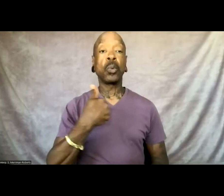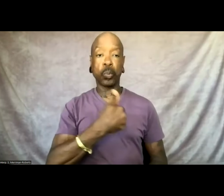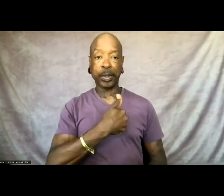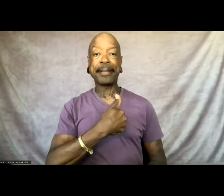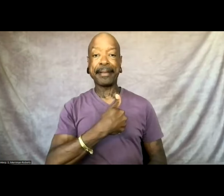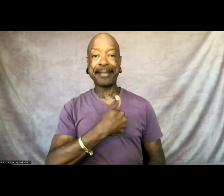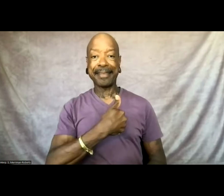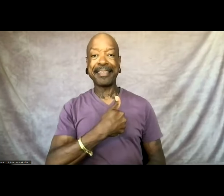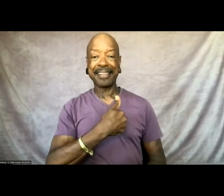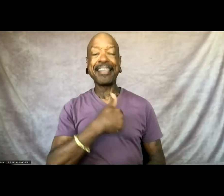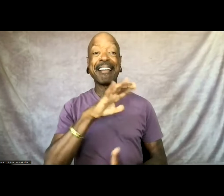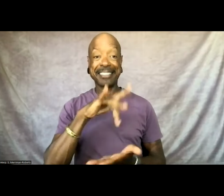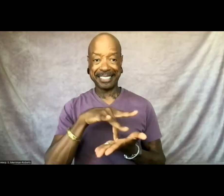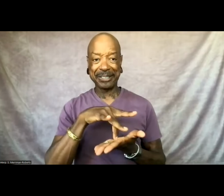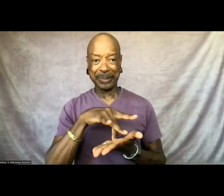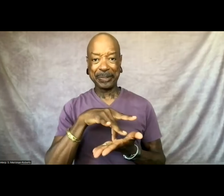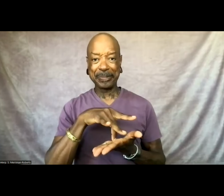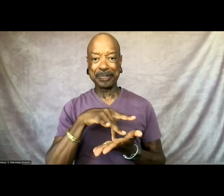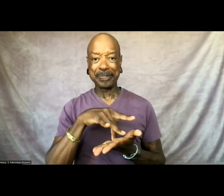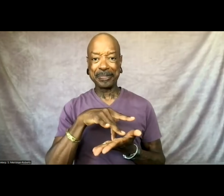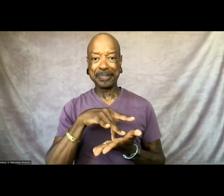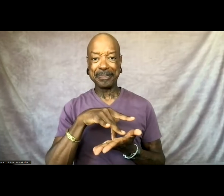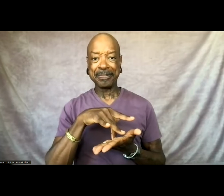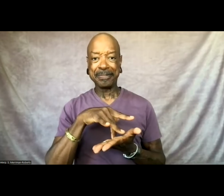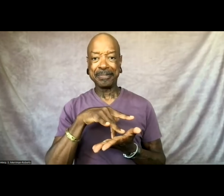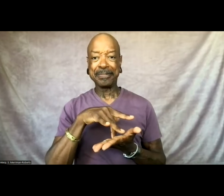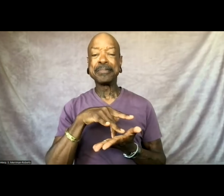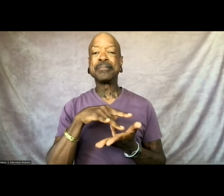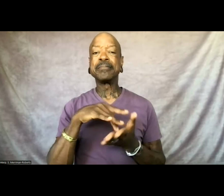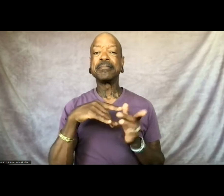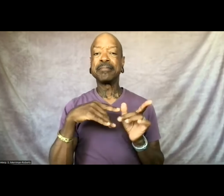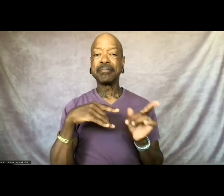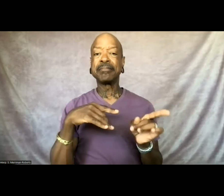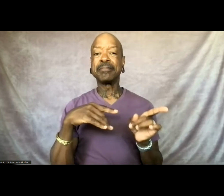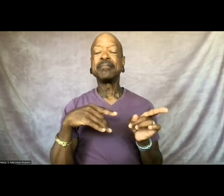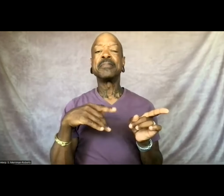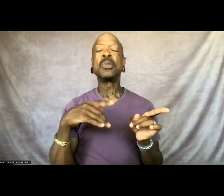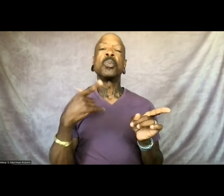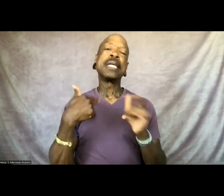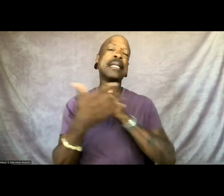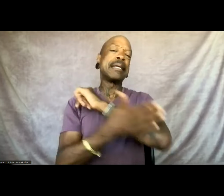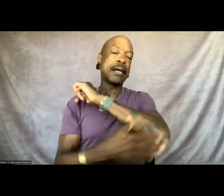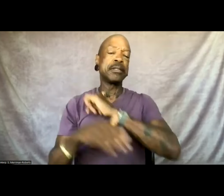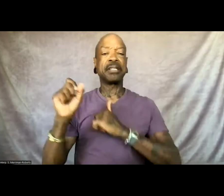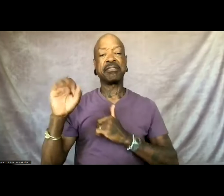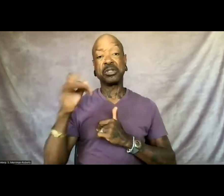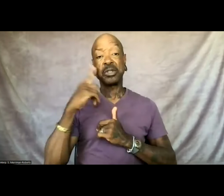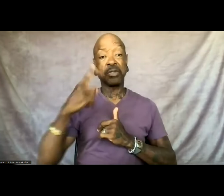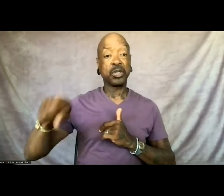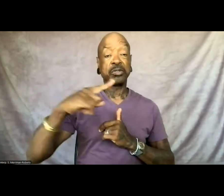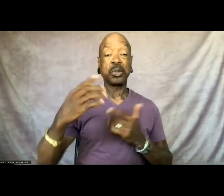Jessica mentioned my name is Fiona Hinze from the independent living resource center in San Francisco. For